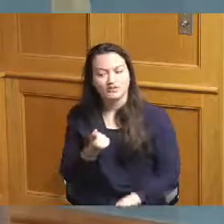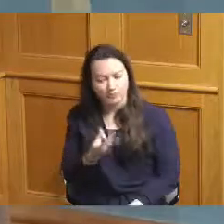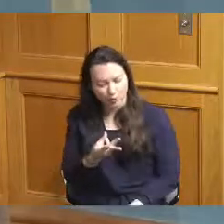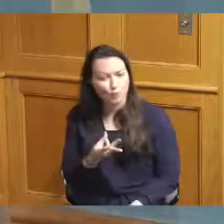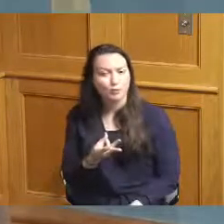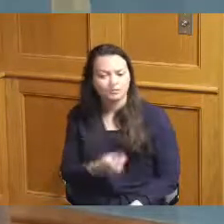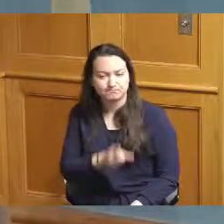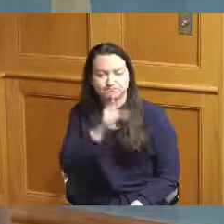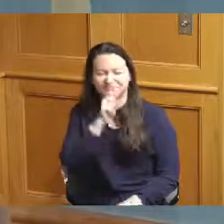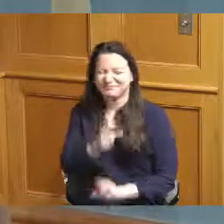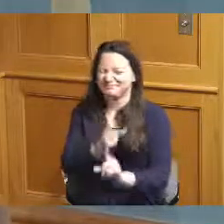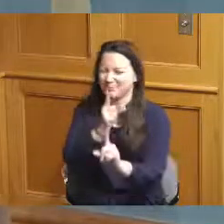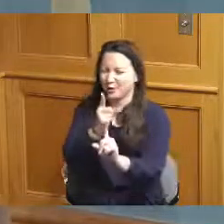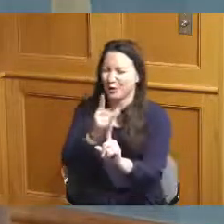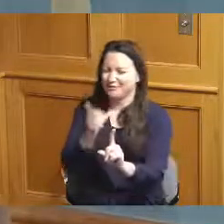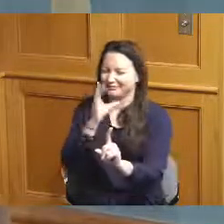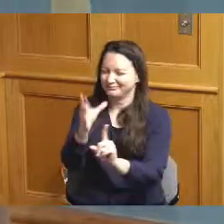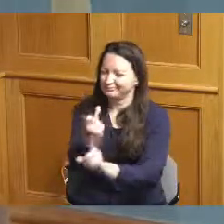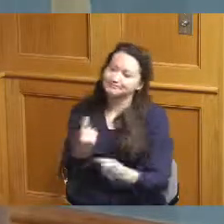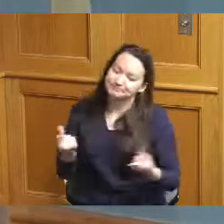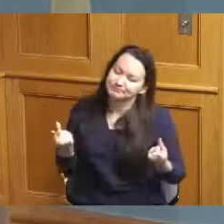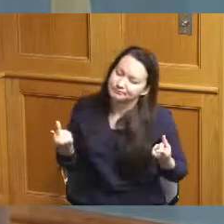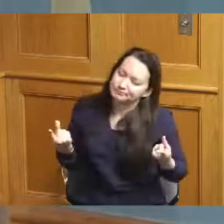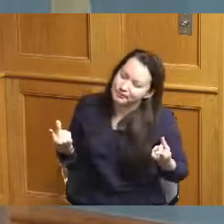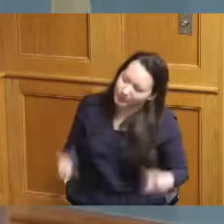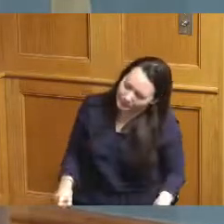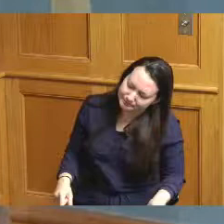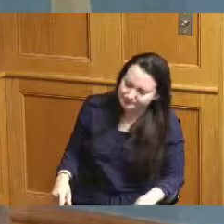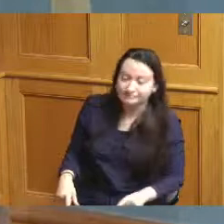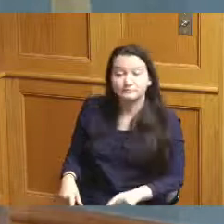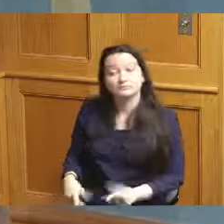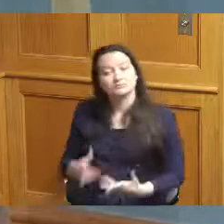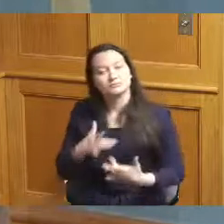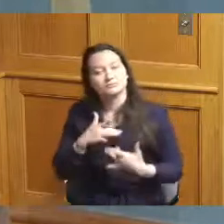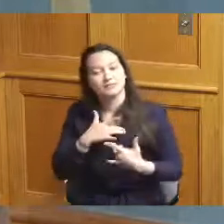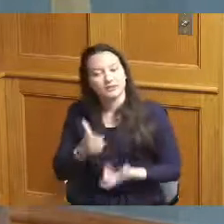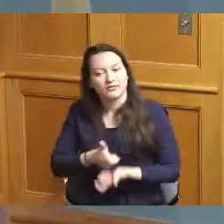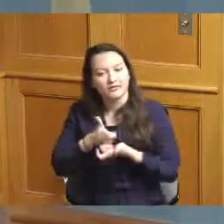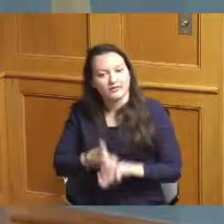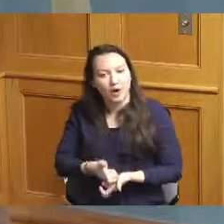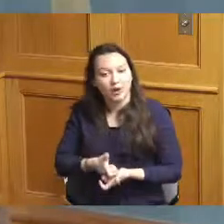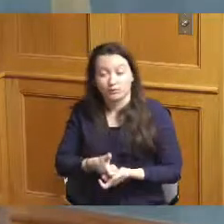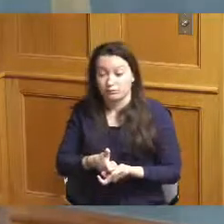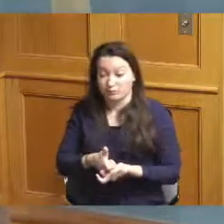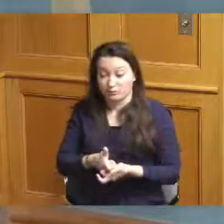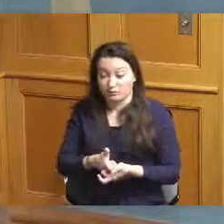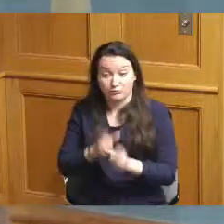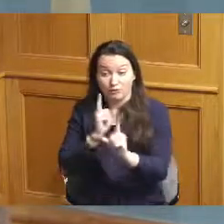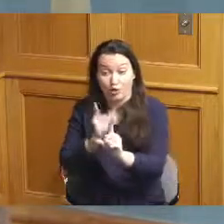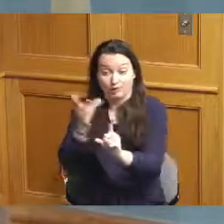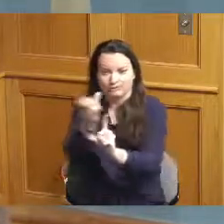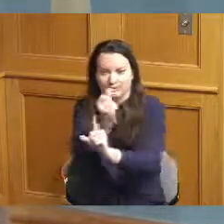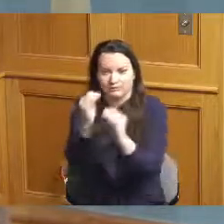I'm meeting the goals which happens and most of them are following and exceeding the expectation